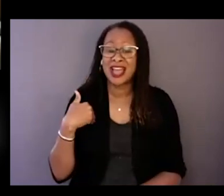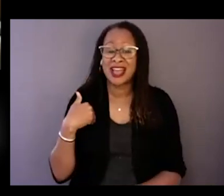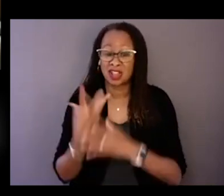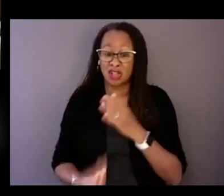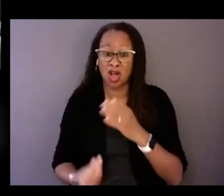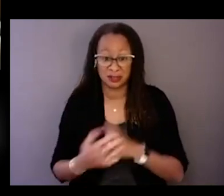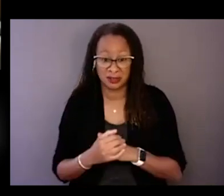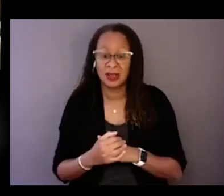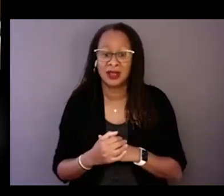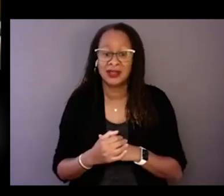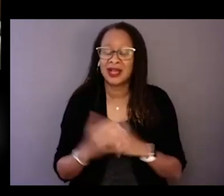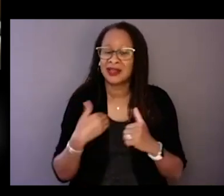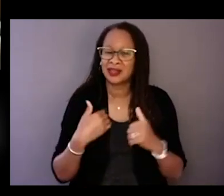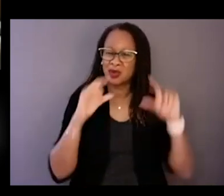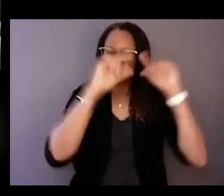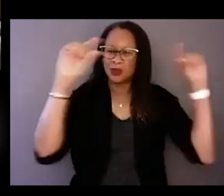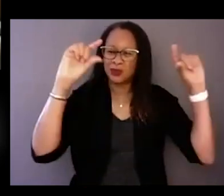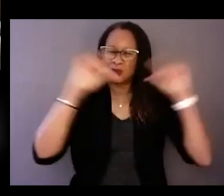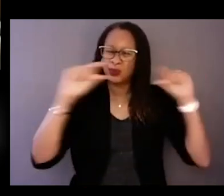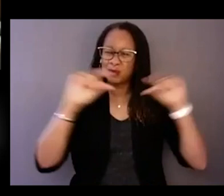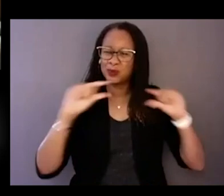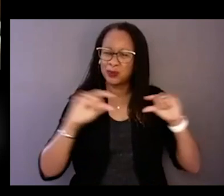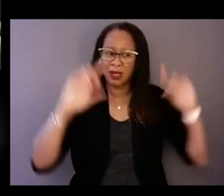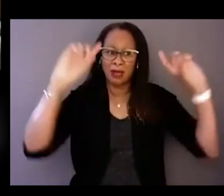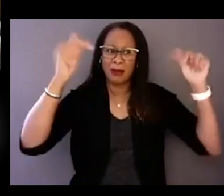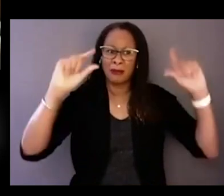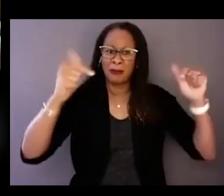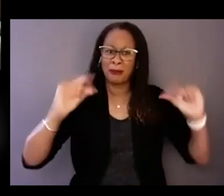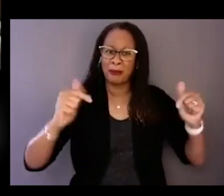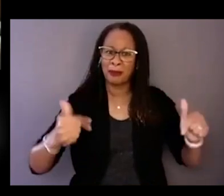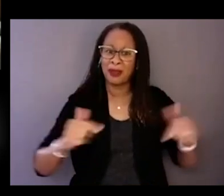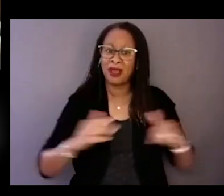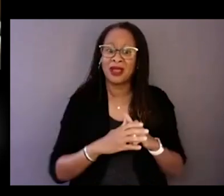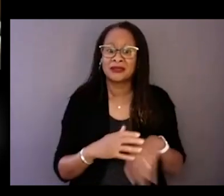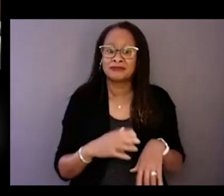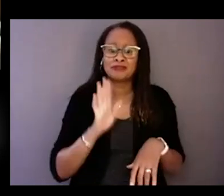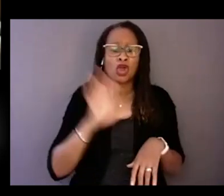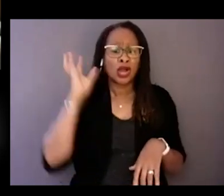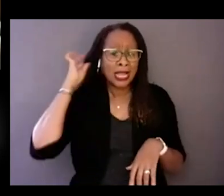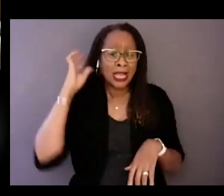and the answers that come up include her hair, her sanity.